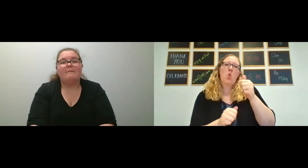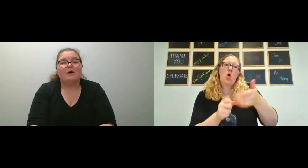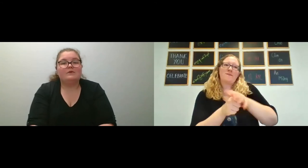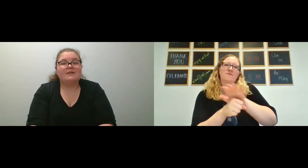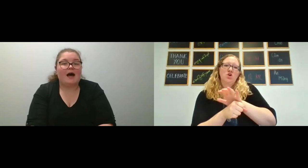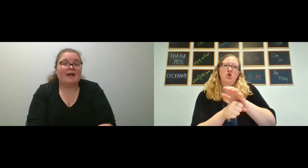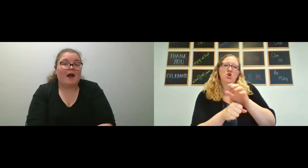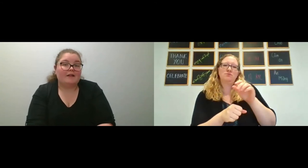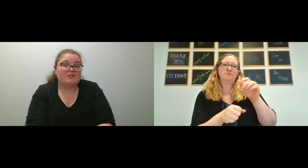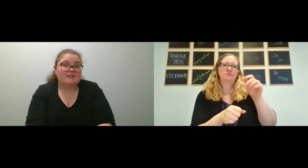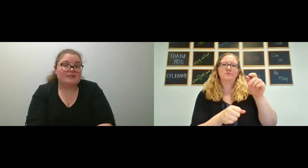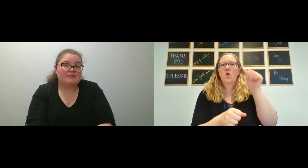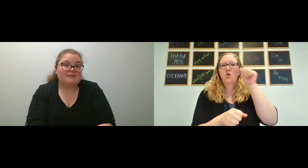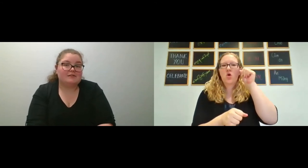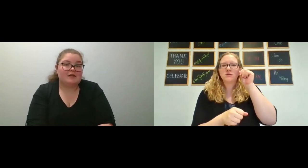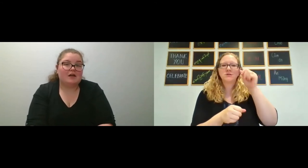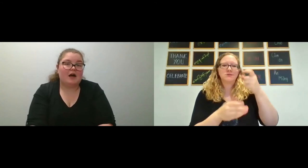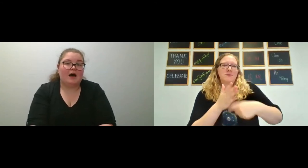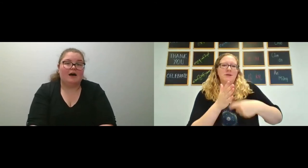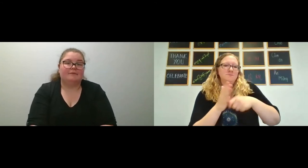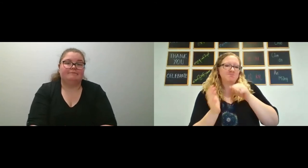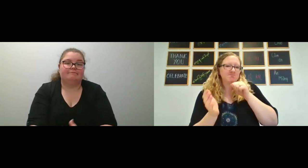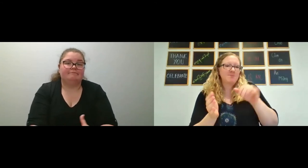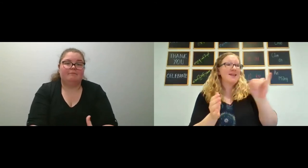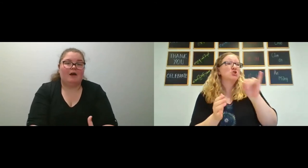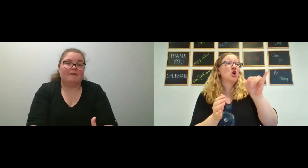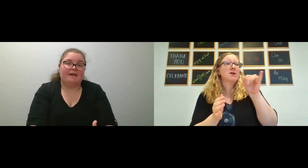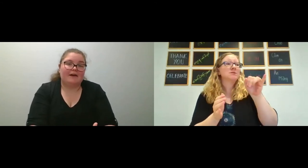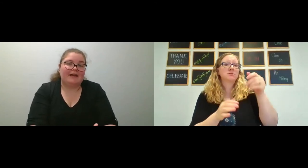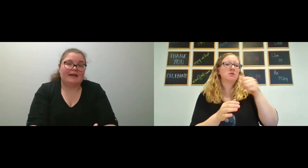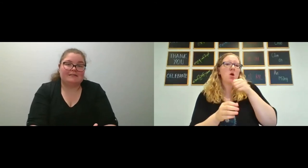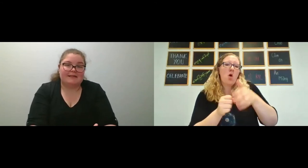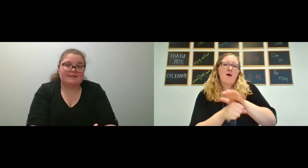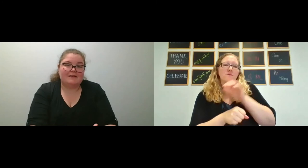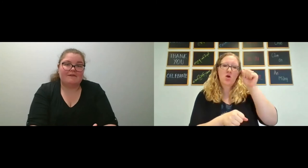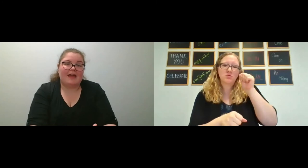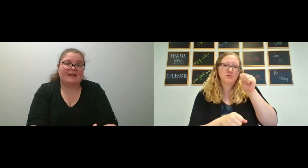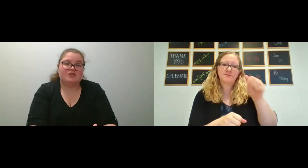Most audiologists are very expensive and insurance doesn't